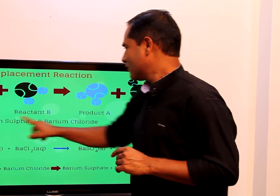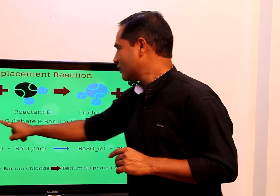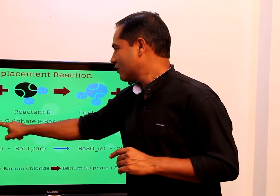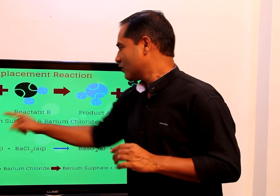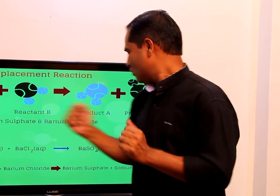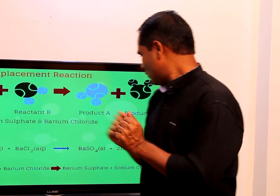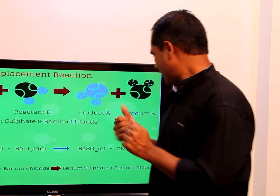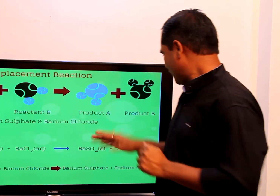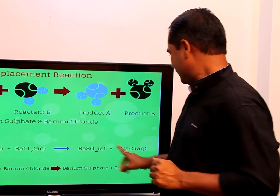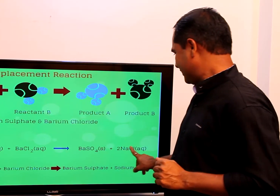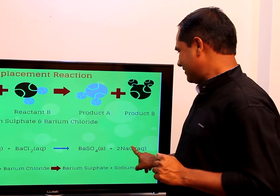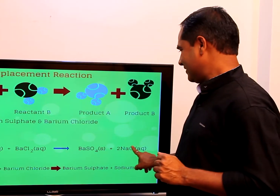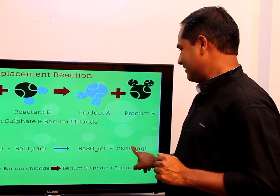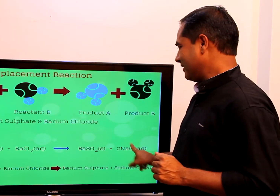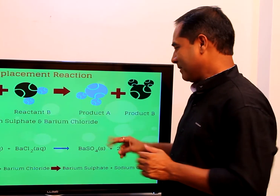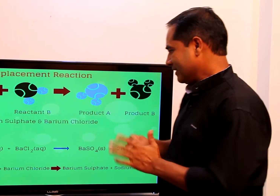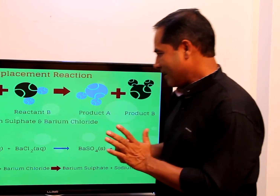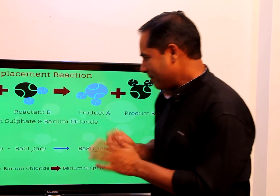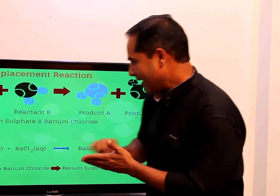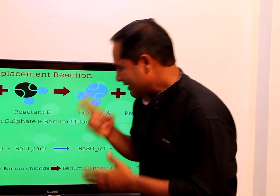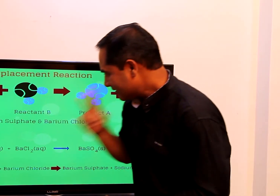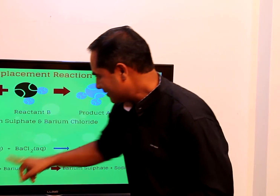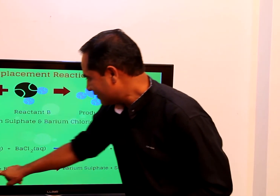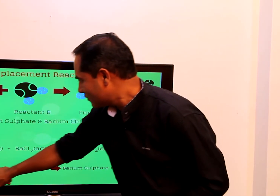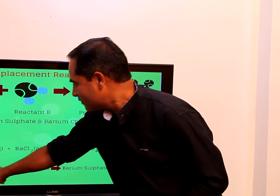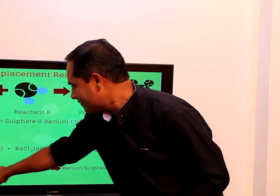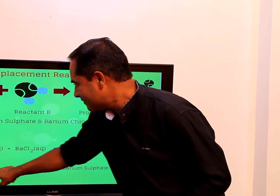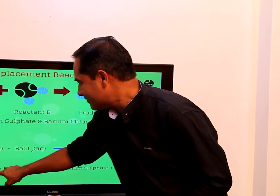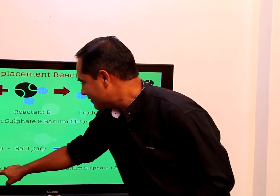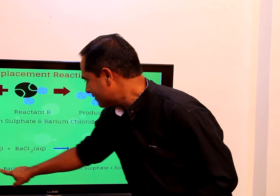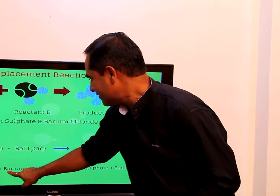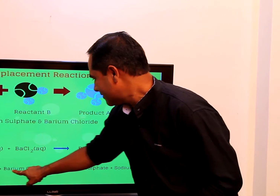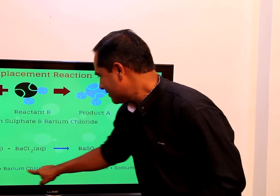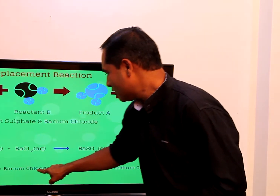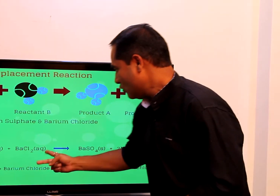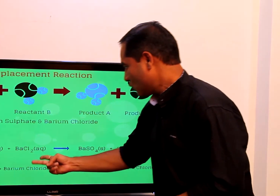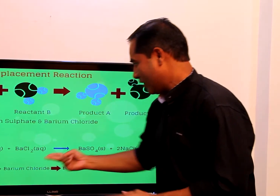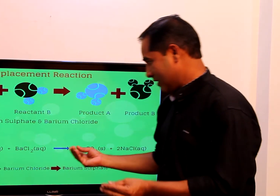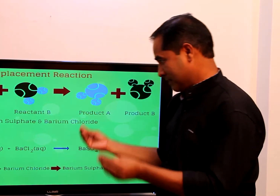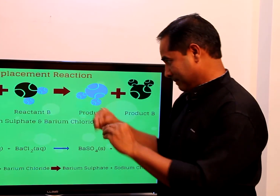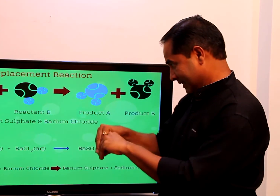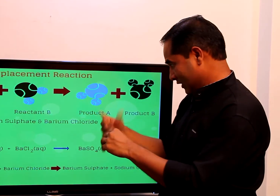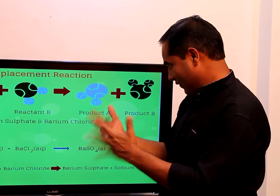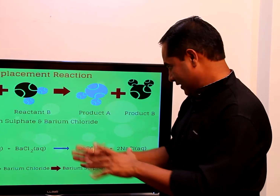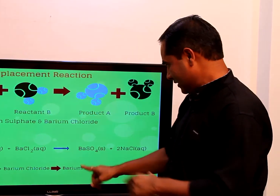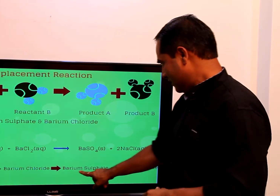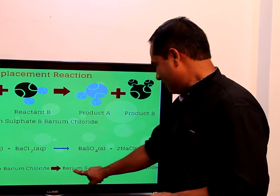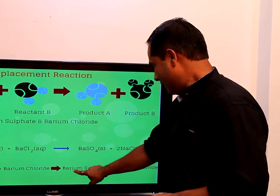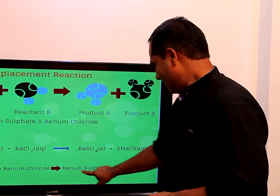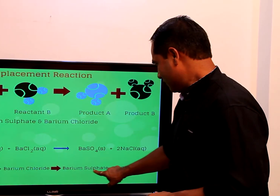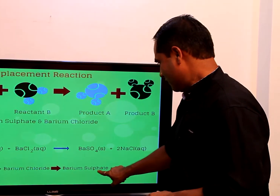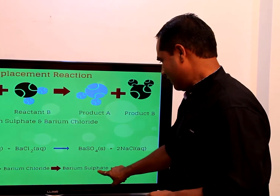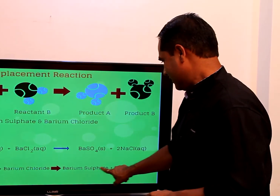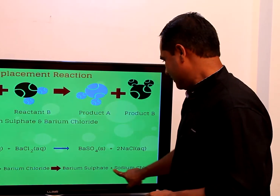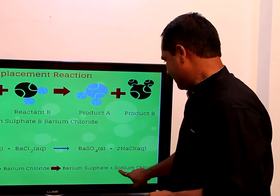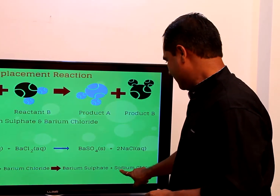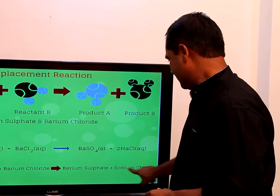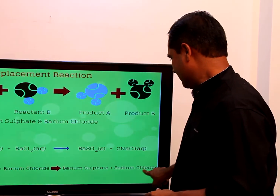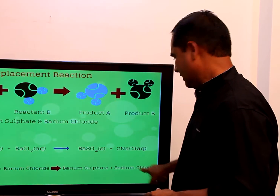and sodium chloride. So we have sodium sulphate and barium chloride reacting to